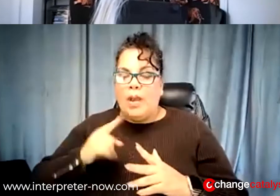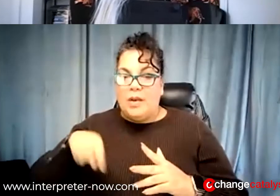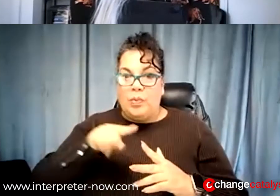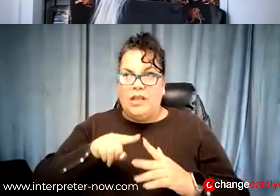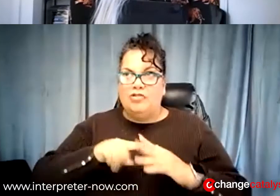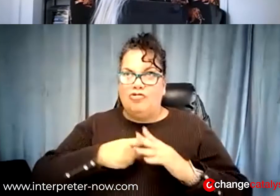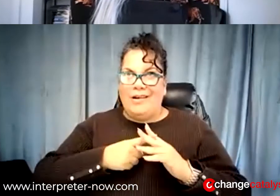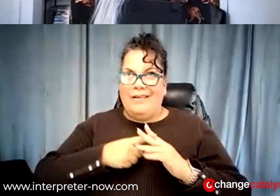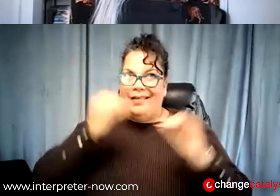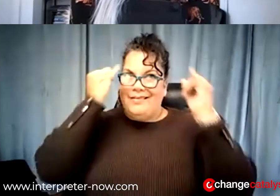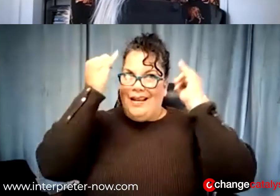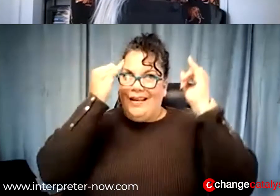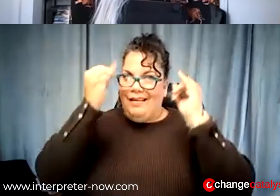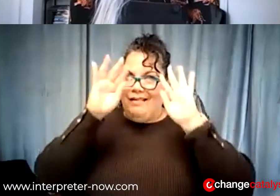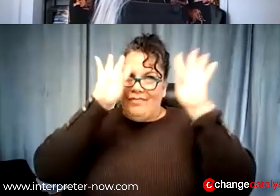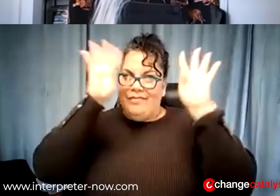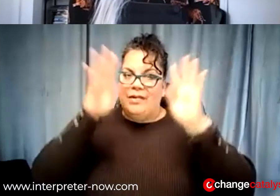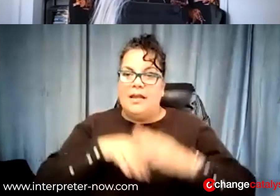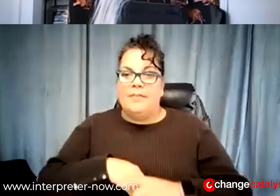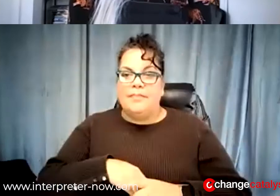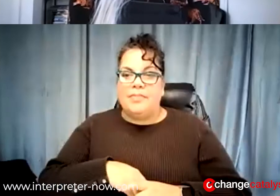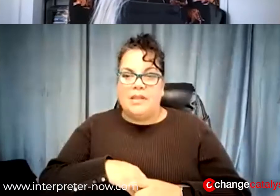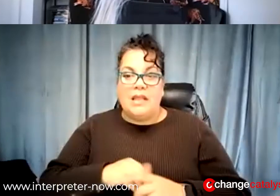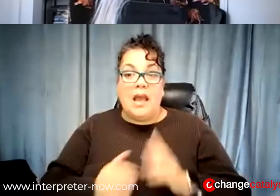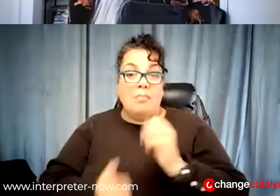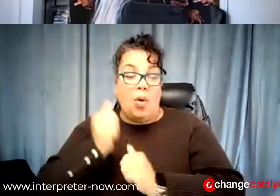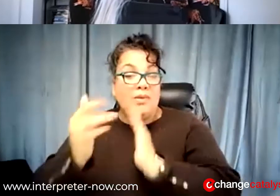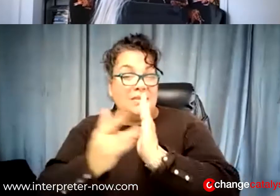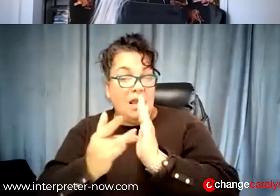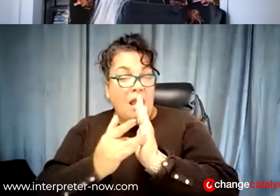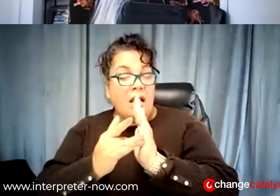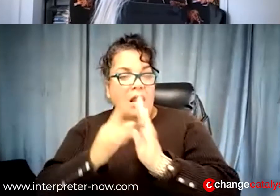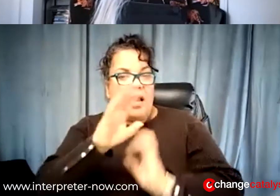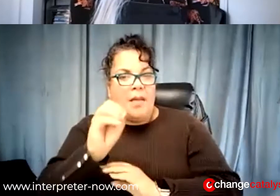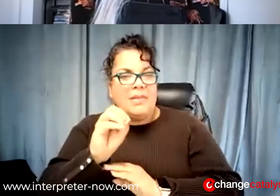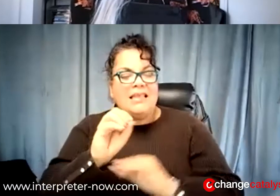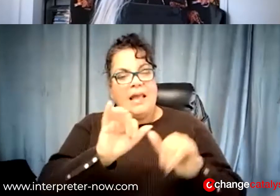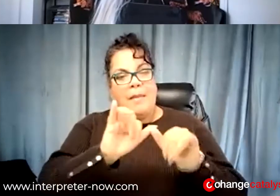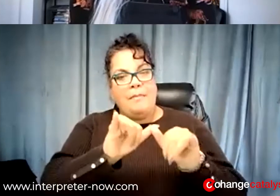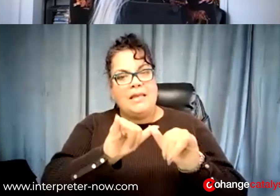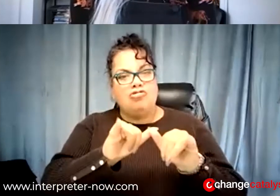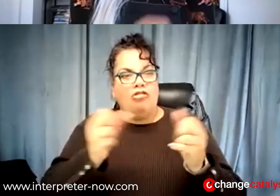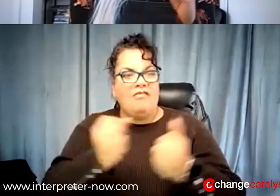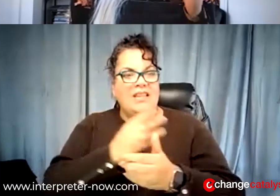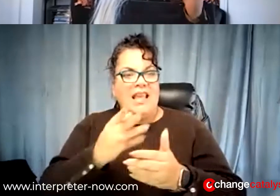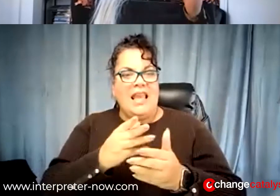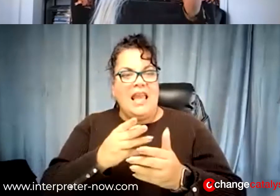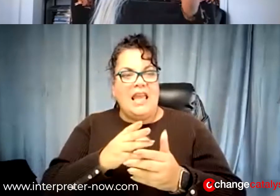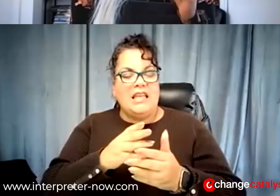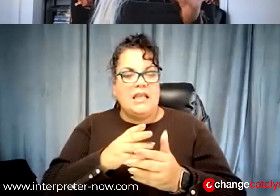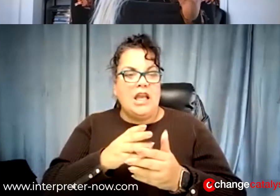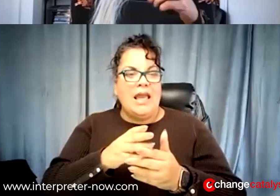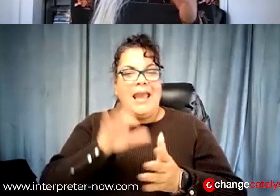of an idea, is that while tech companies tend to measure things in quantitative clicks,